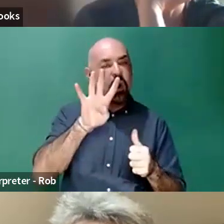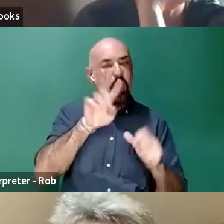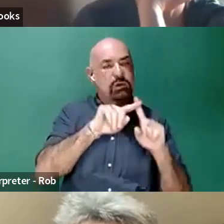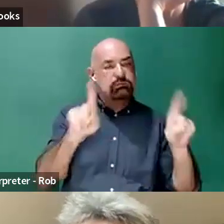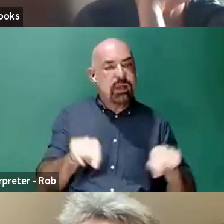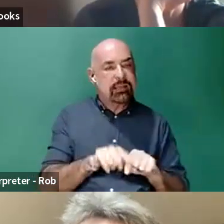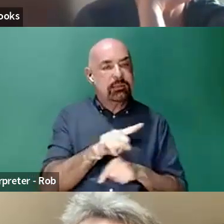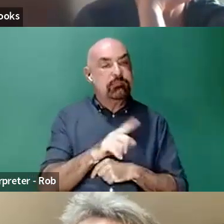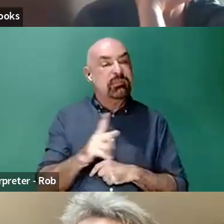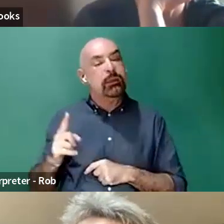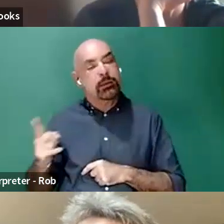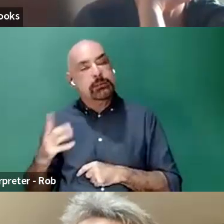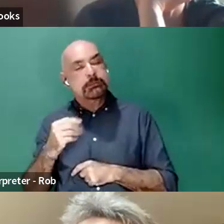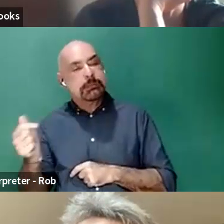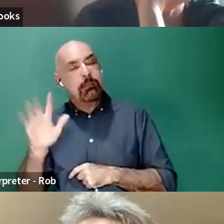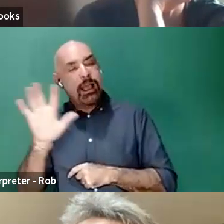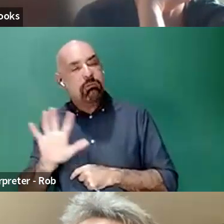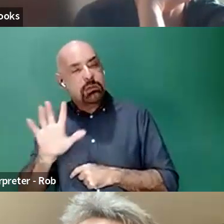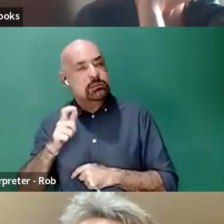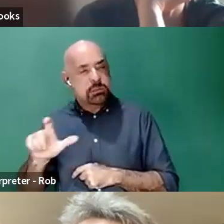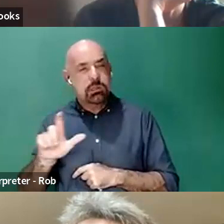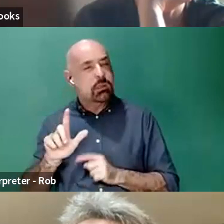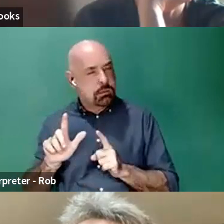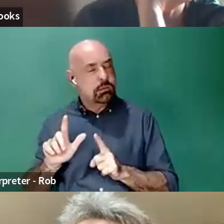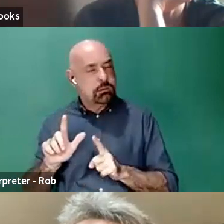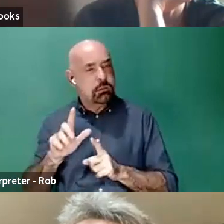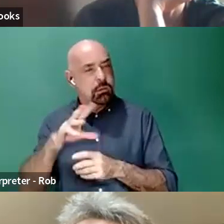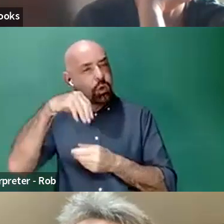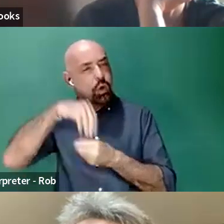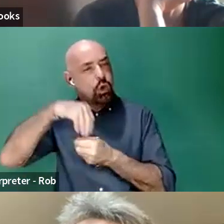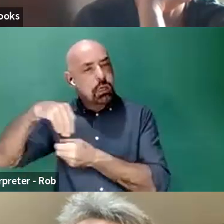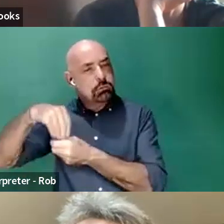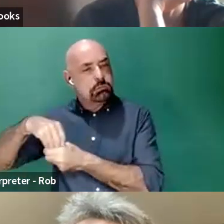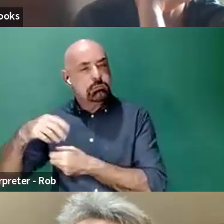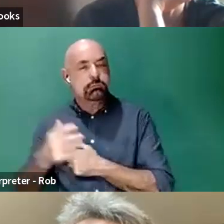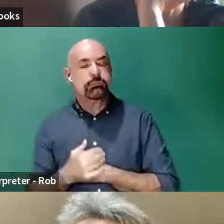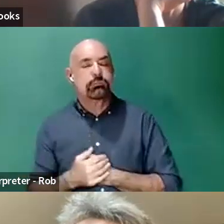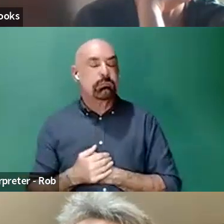Quite a few of the areas still have some content that is still relevant,